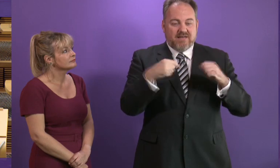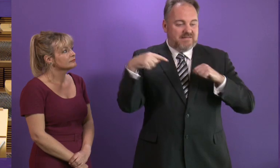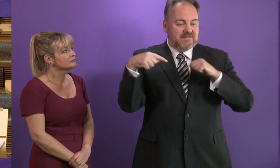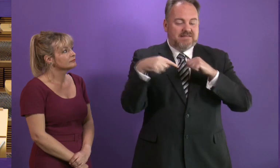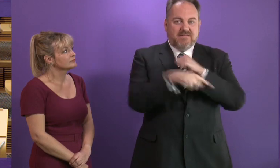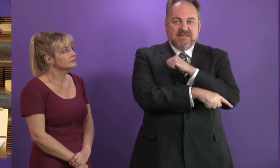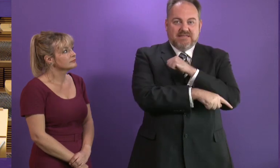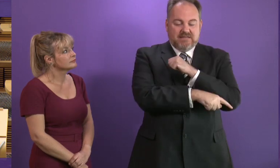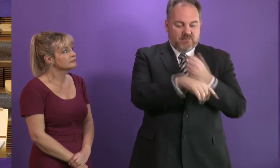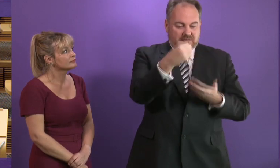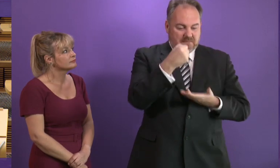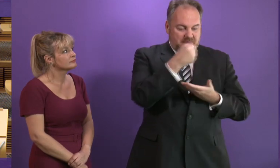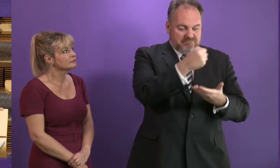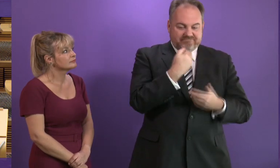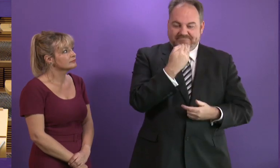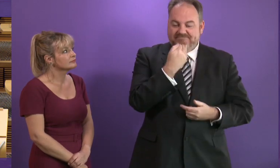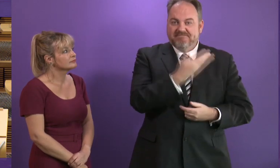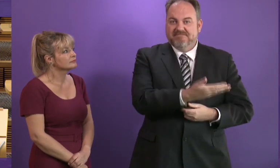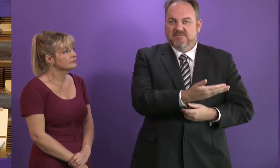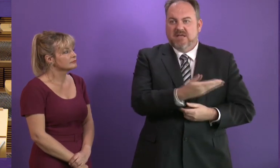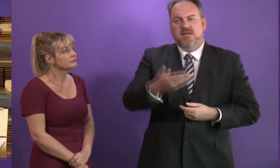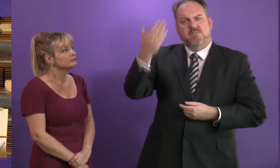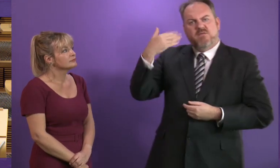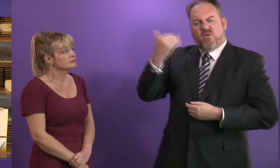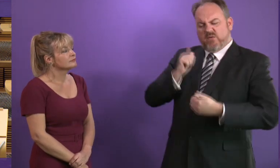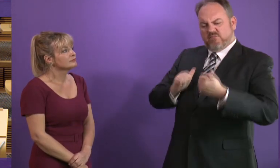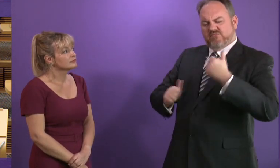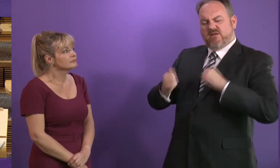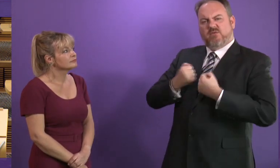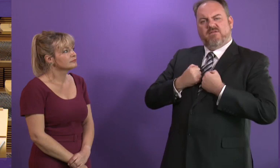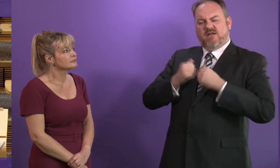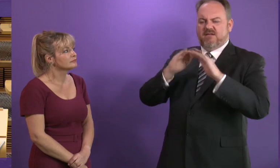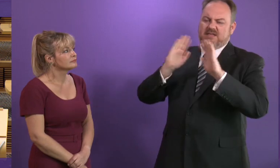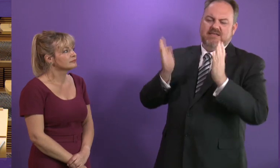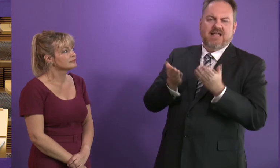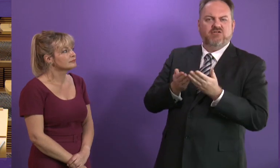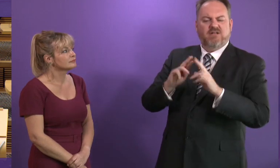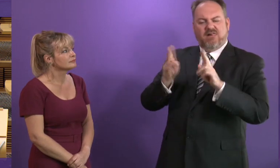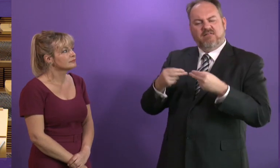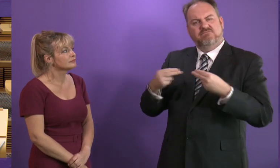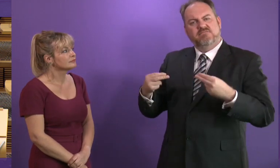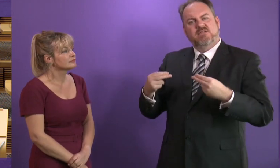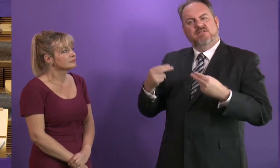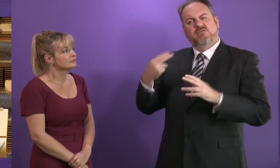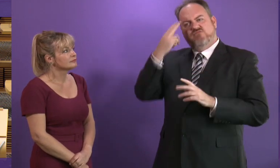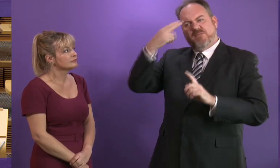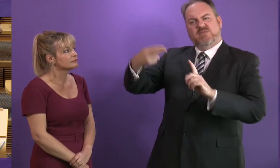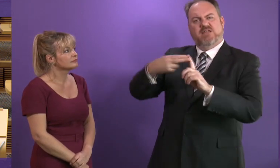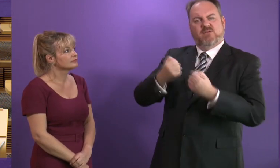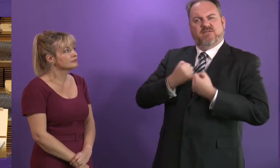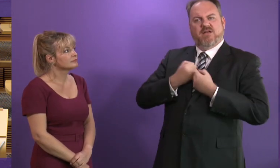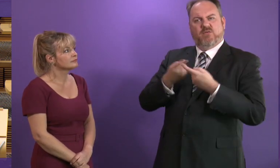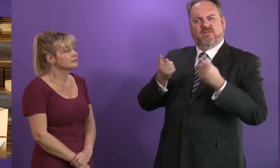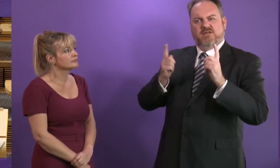We used to be proud of the international reputation of our universities, but the European University